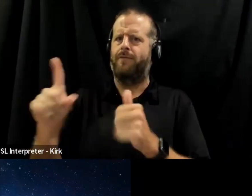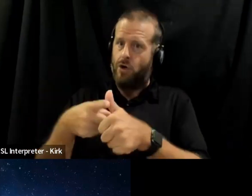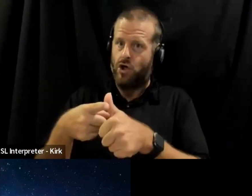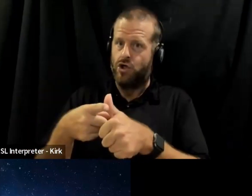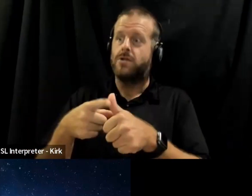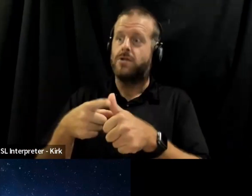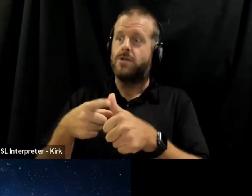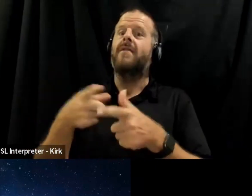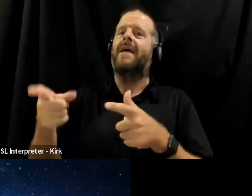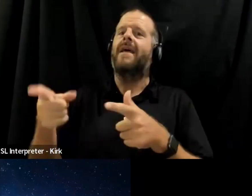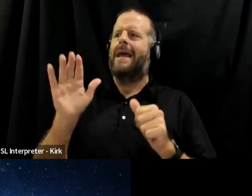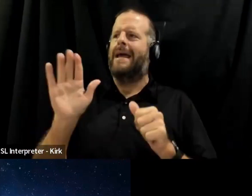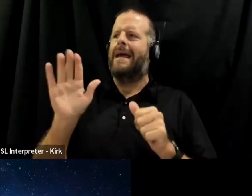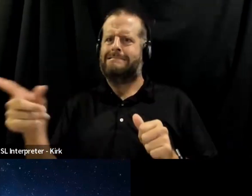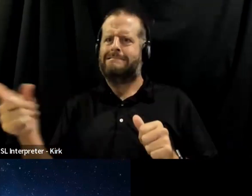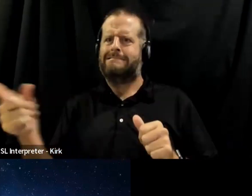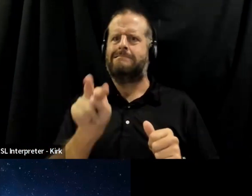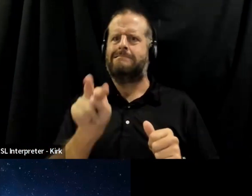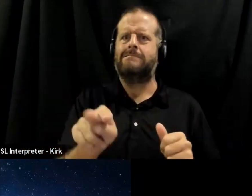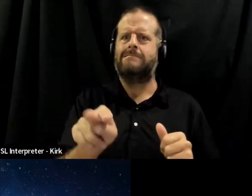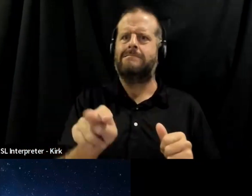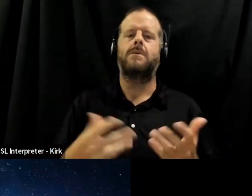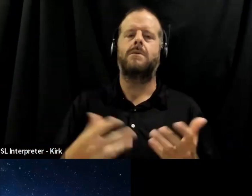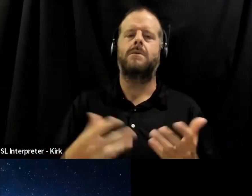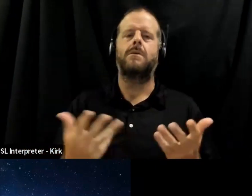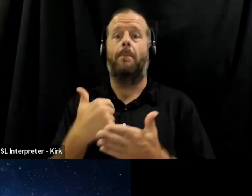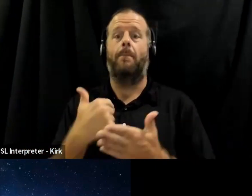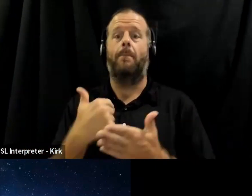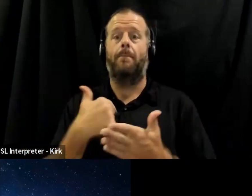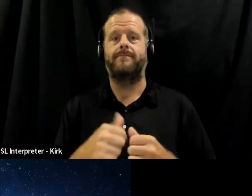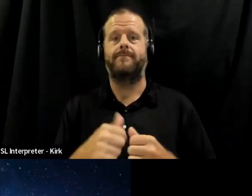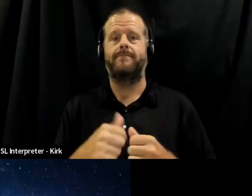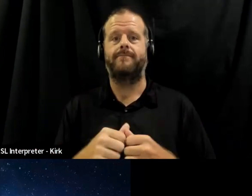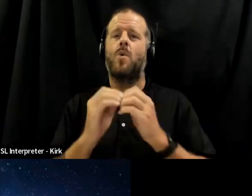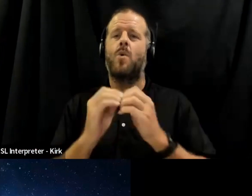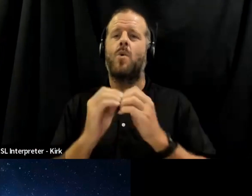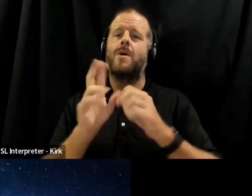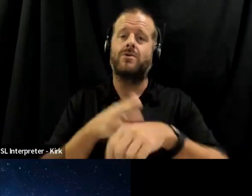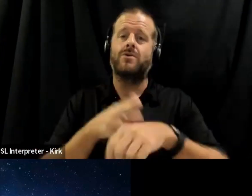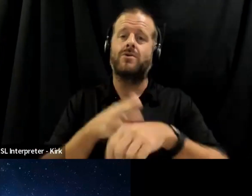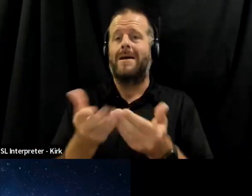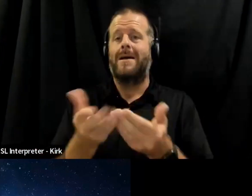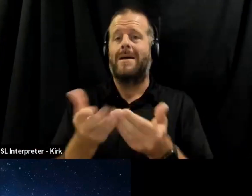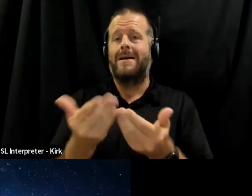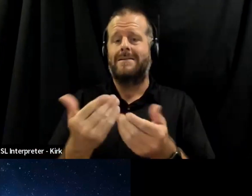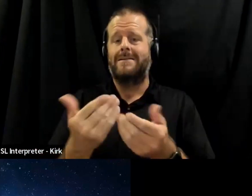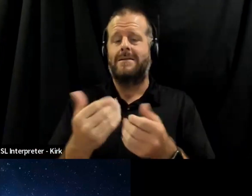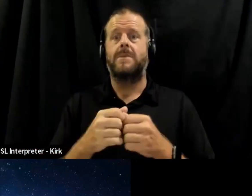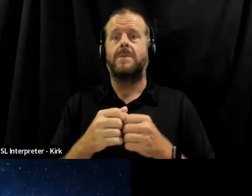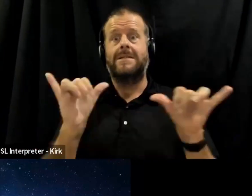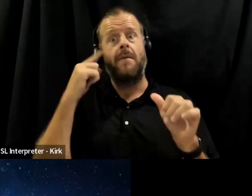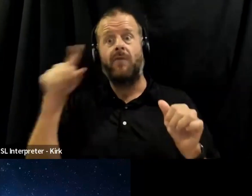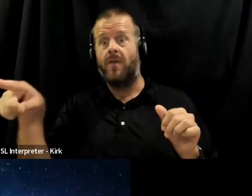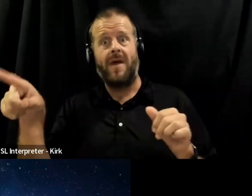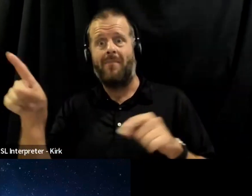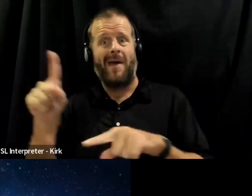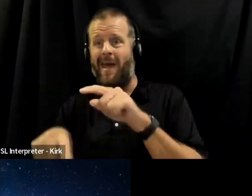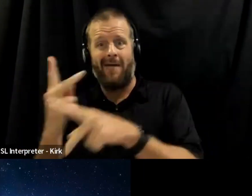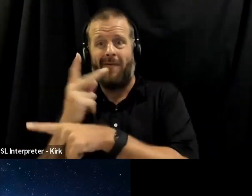happen naturally and easily just because the same thing happens when they can't figure something out with their computer. And I'm like, hey, just hit